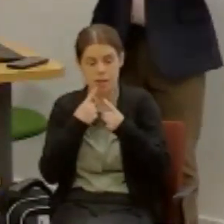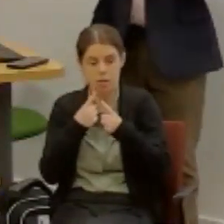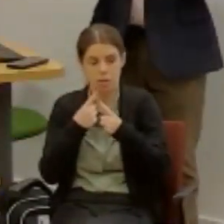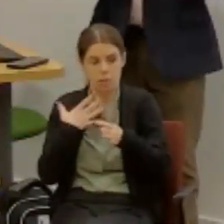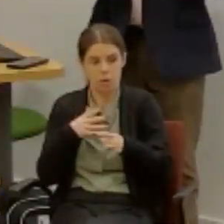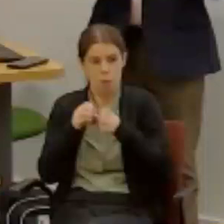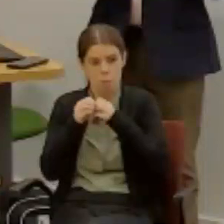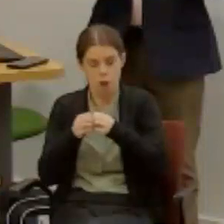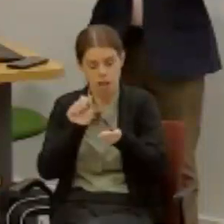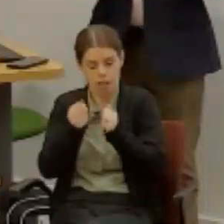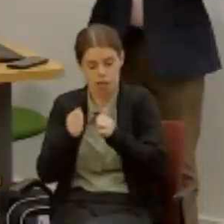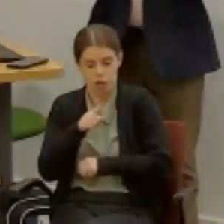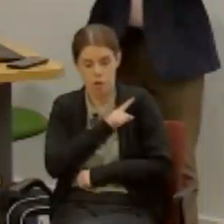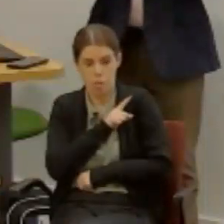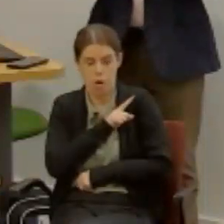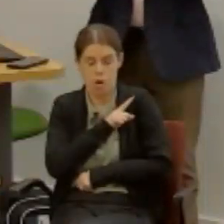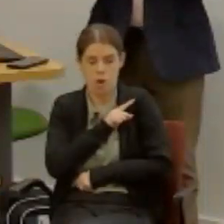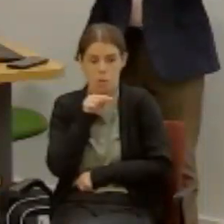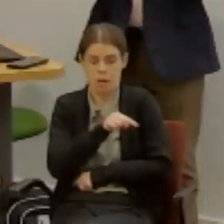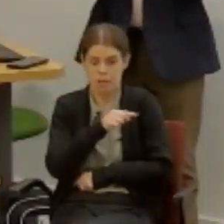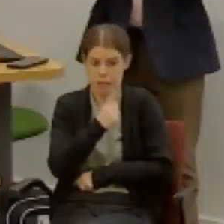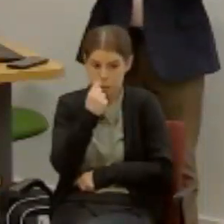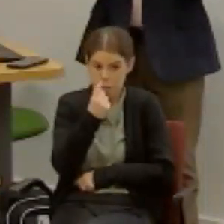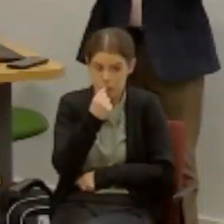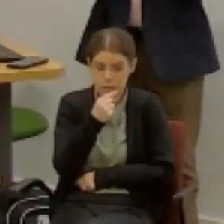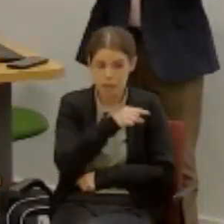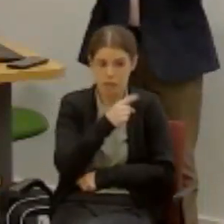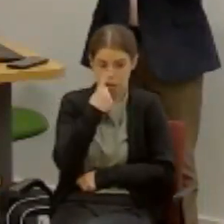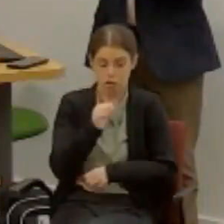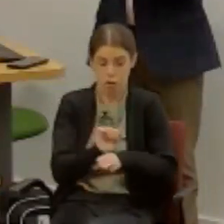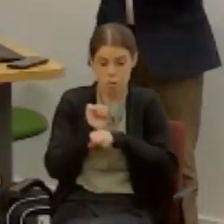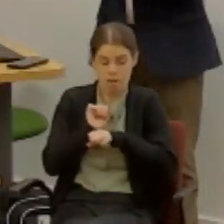ultimately, when it comes down to this, is potentially an entirely preventable cause of dementia.